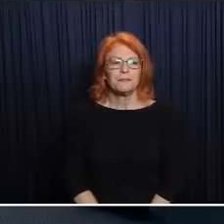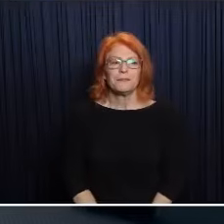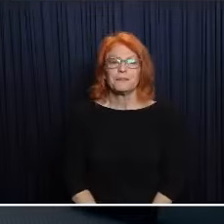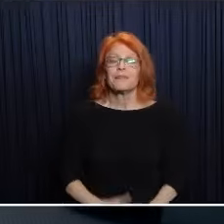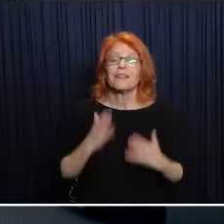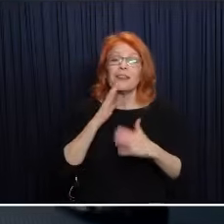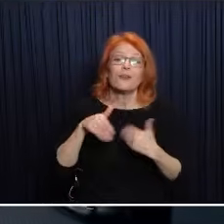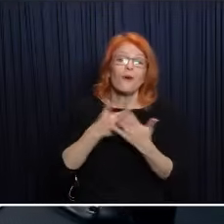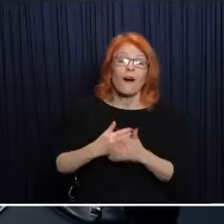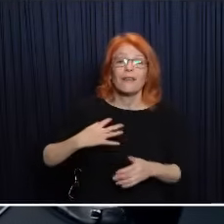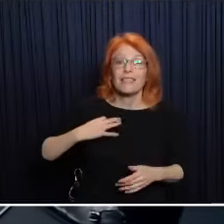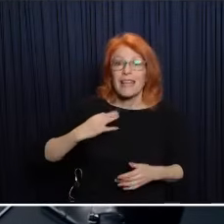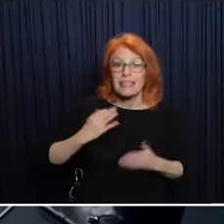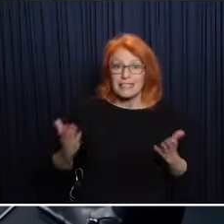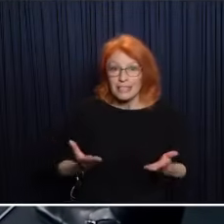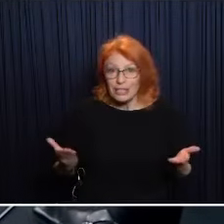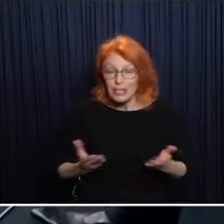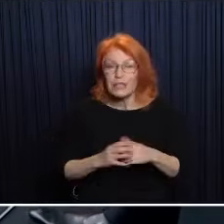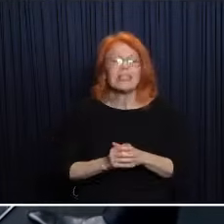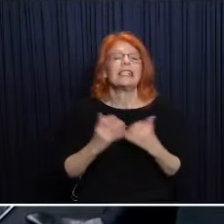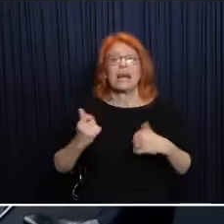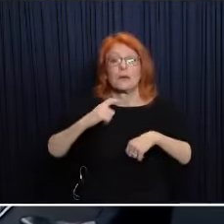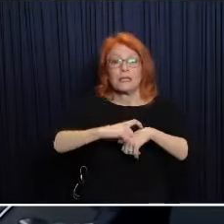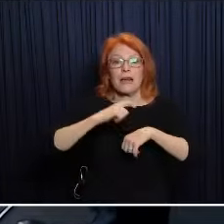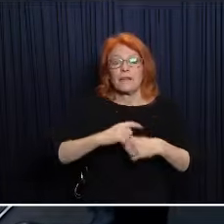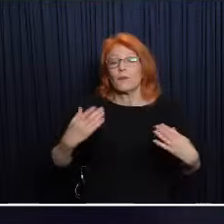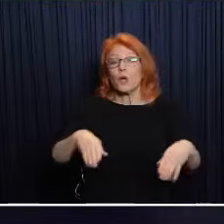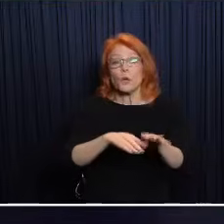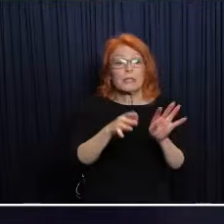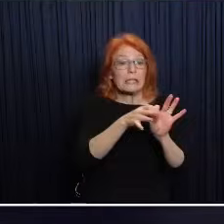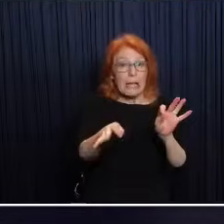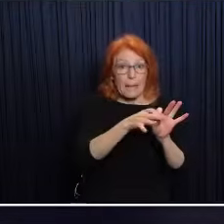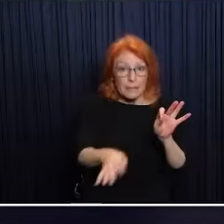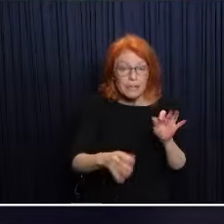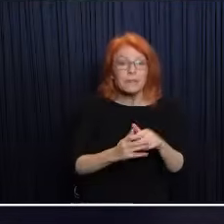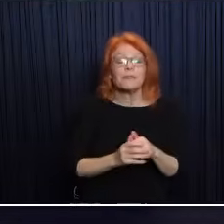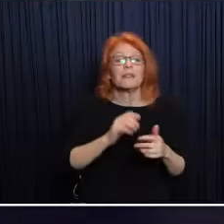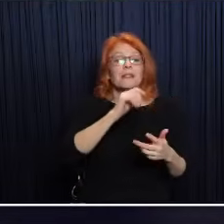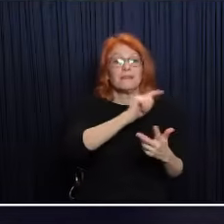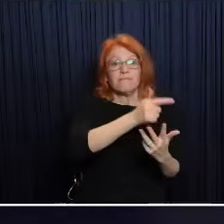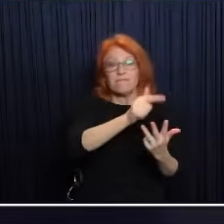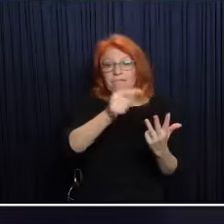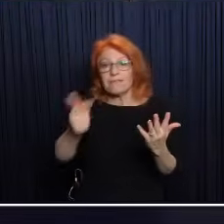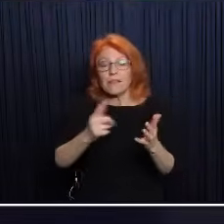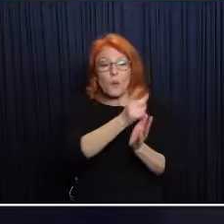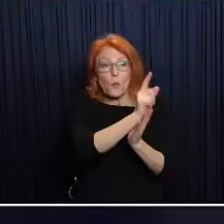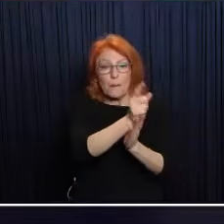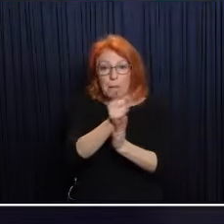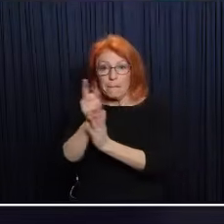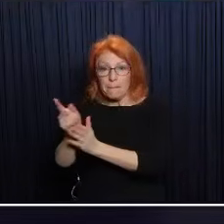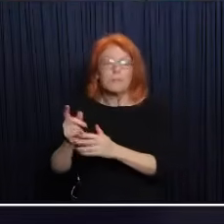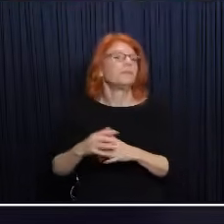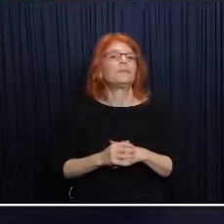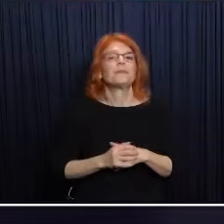NEBRASKA LIVING IN ARIZONA. THANK YOU TO ALL OF THE CANDIDATES HERE TONIGHT. IT IS TIME FOR CLOSING